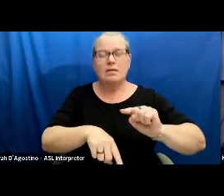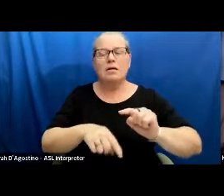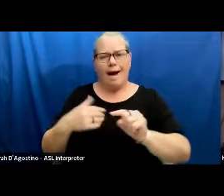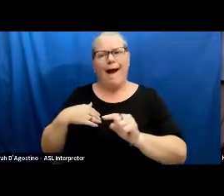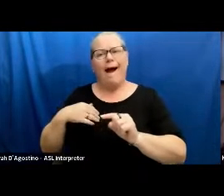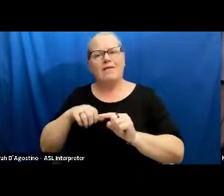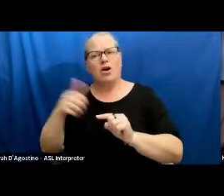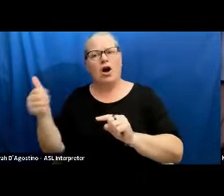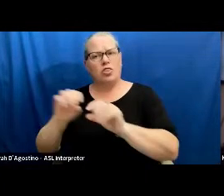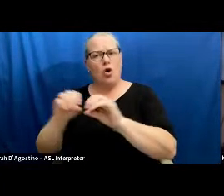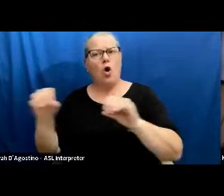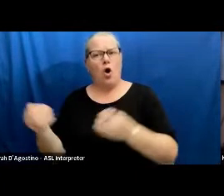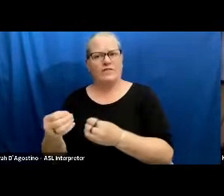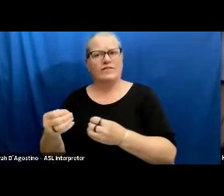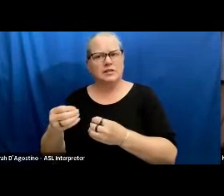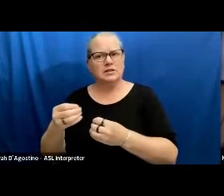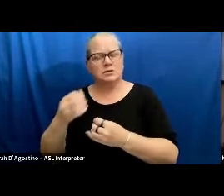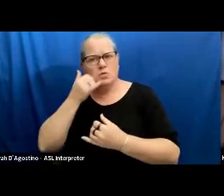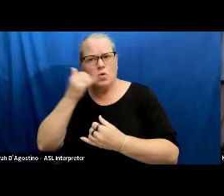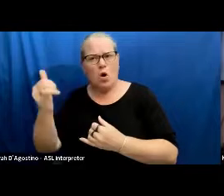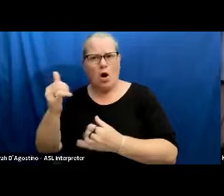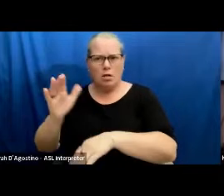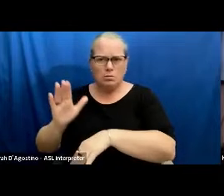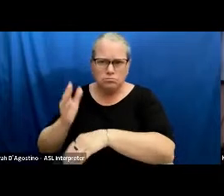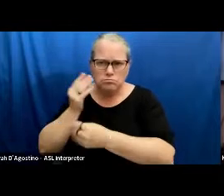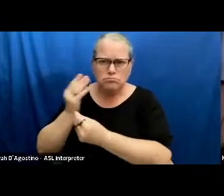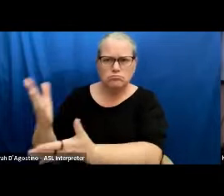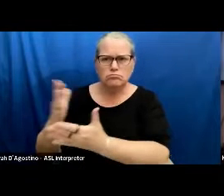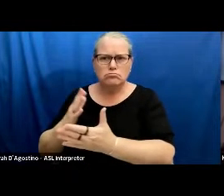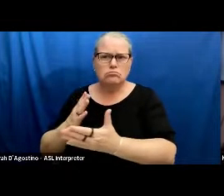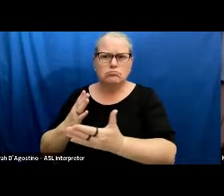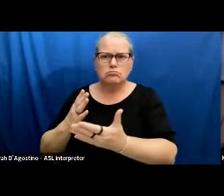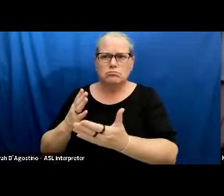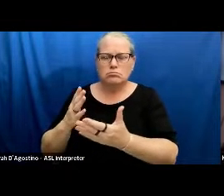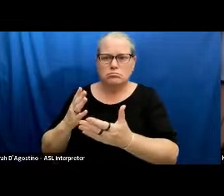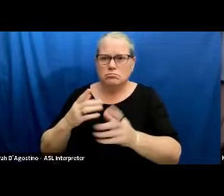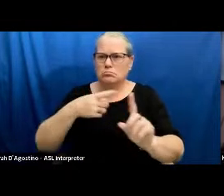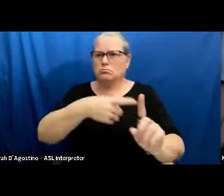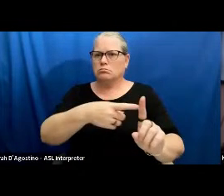no one should have their right to vote infringed upon because of an accessibility issue